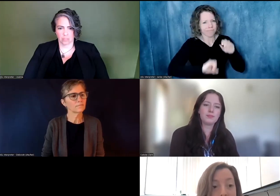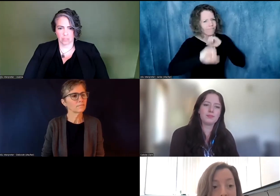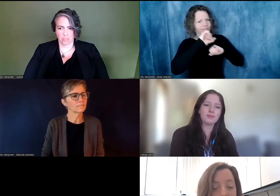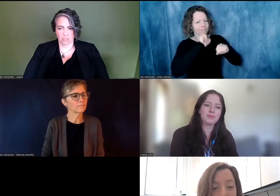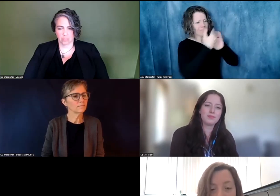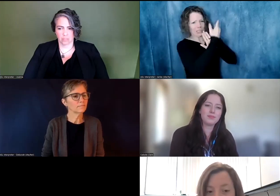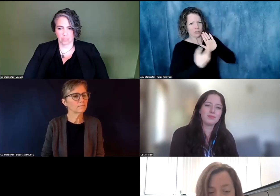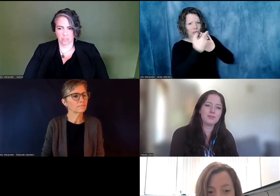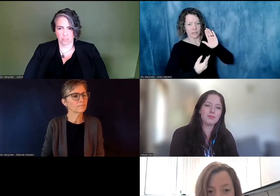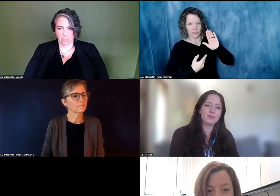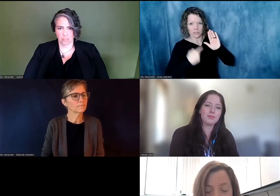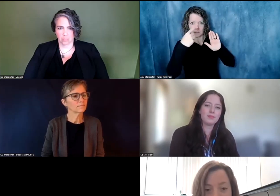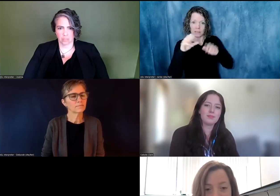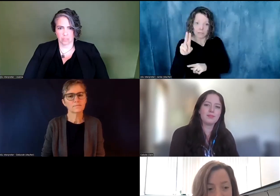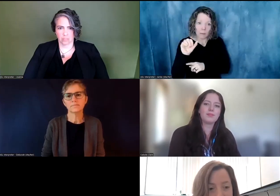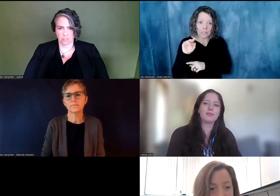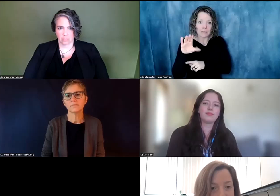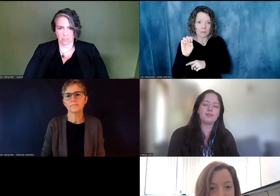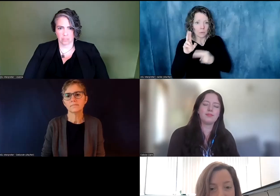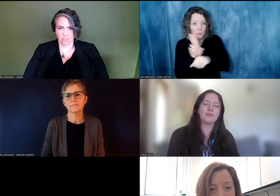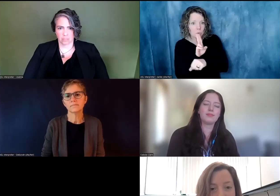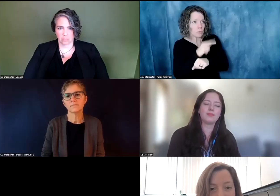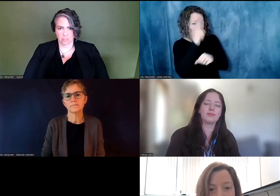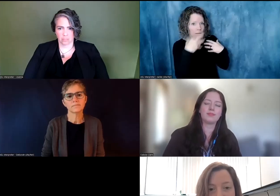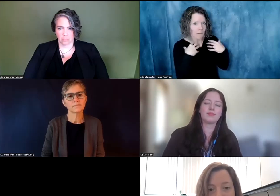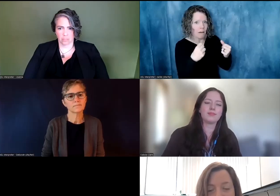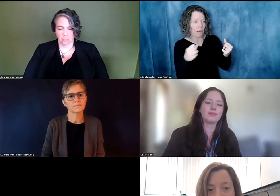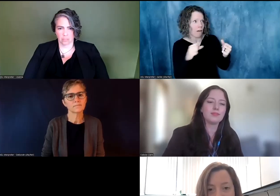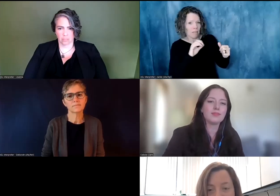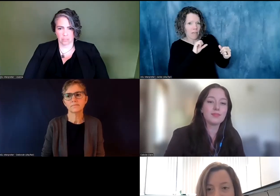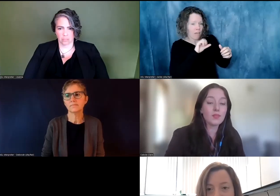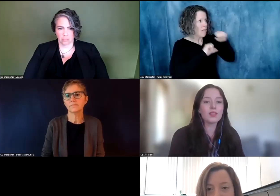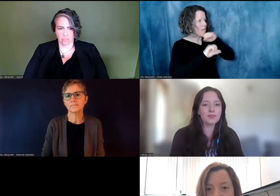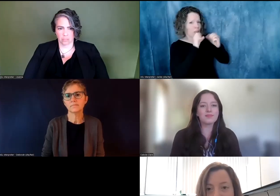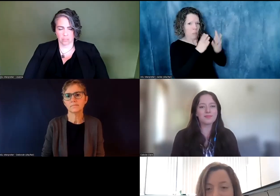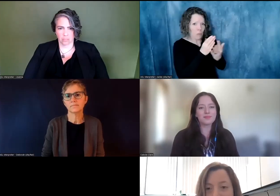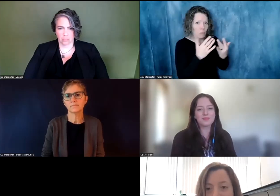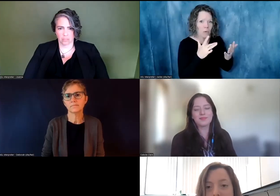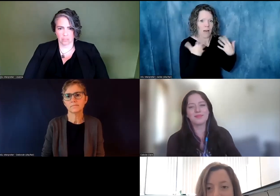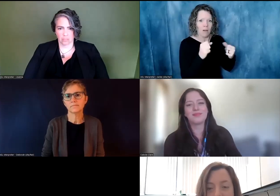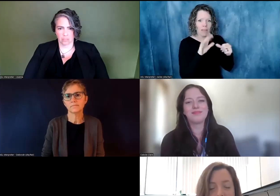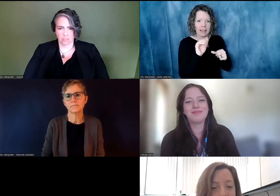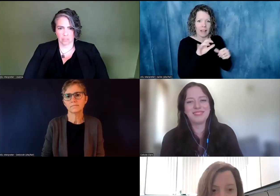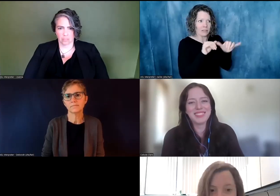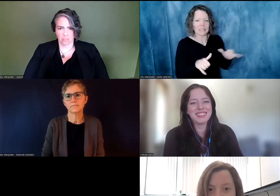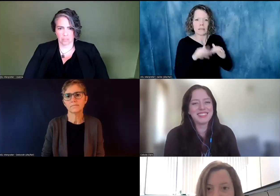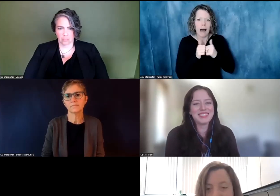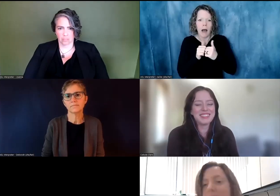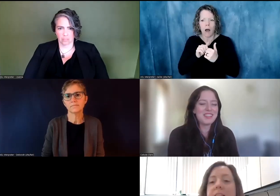in the medical health care system? I can start with that one. Sure. I